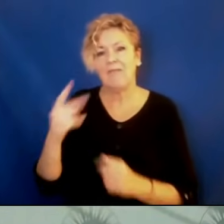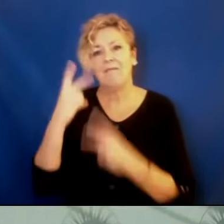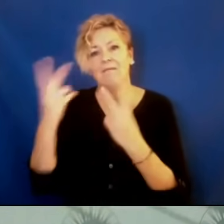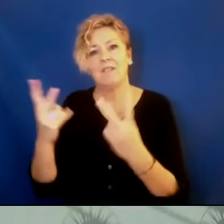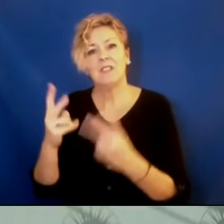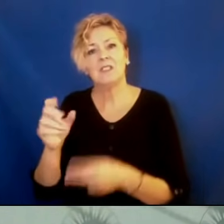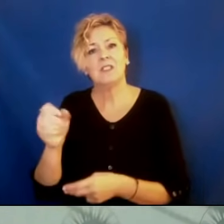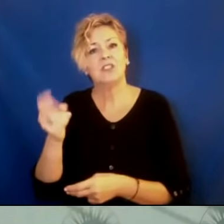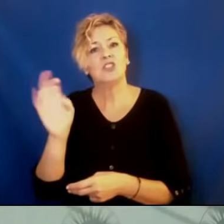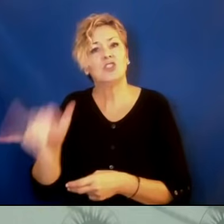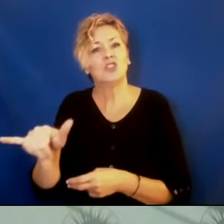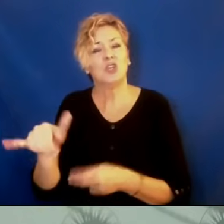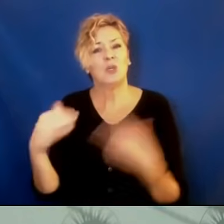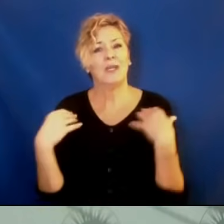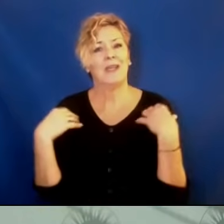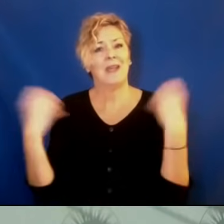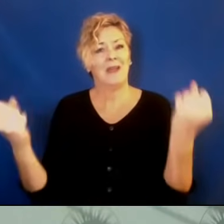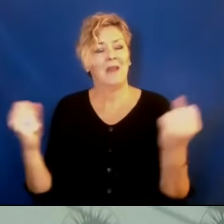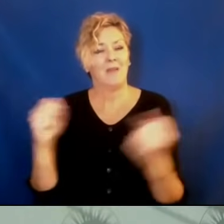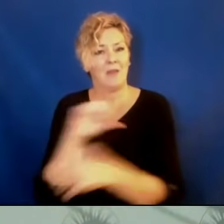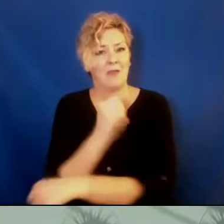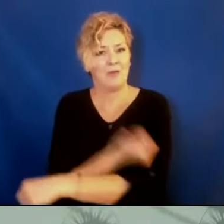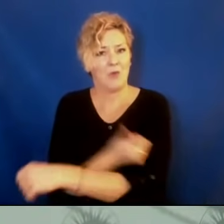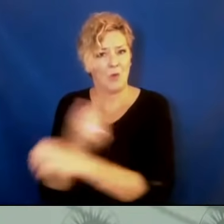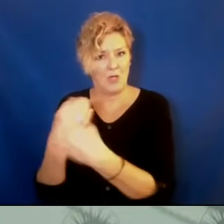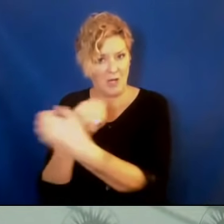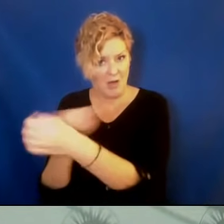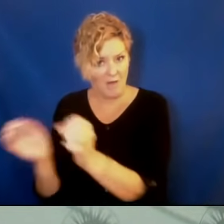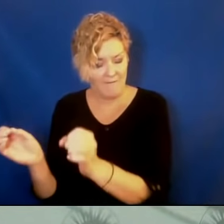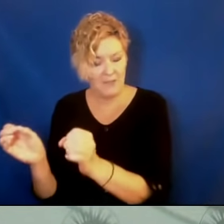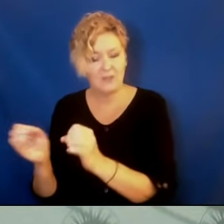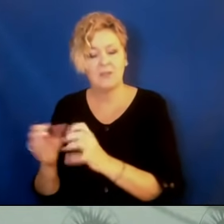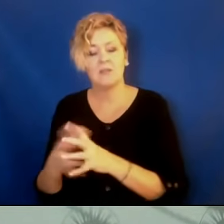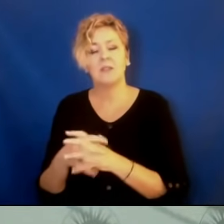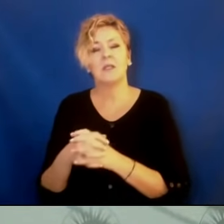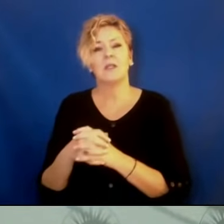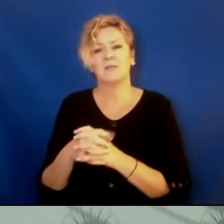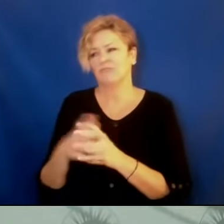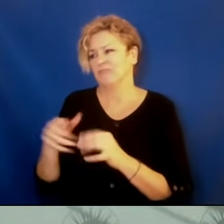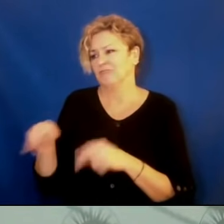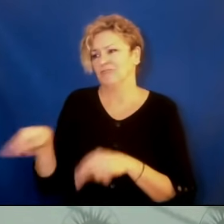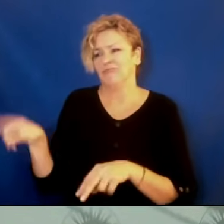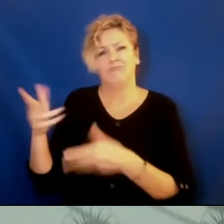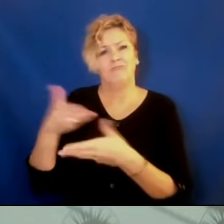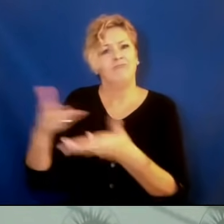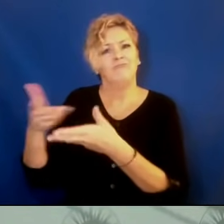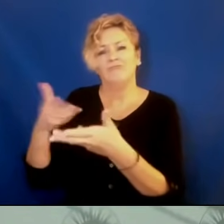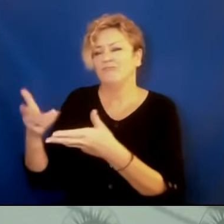There is no one in hospital in the other three health authorities. This reflects the extraordinary work of Dr.